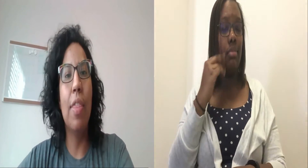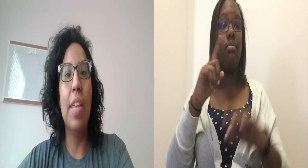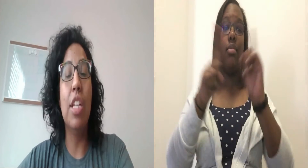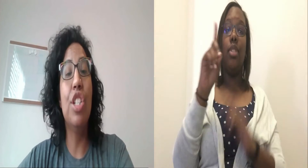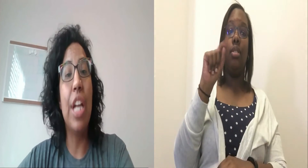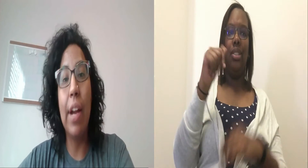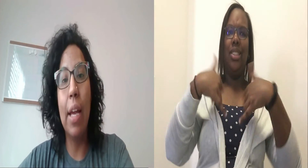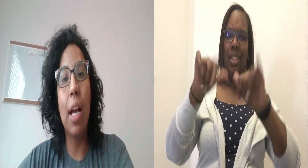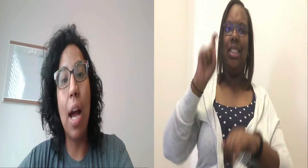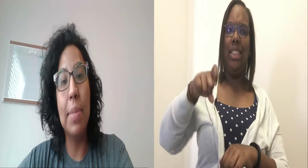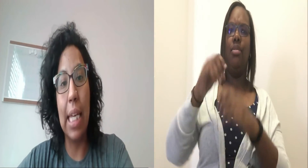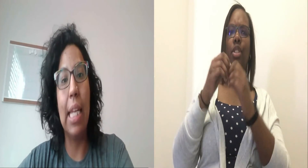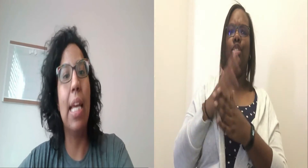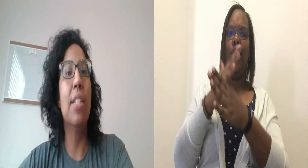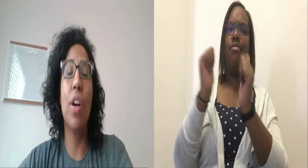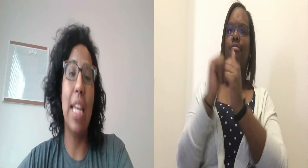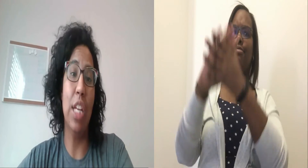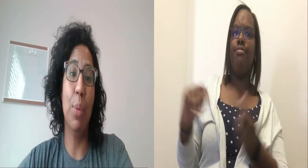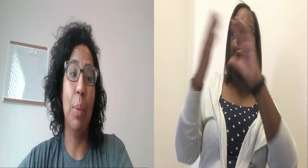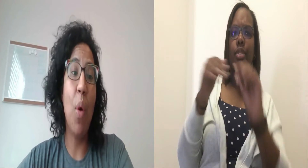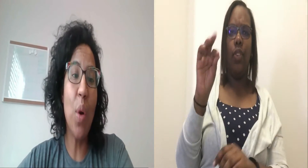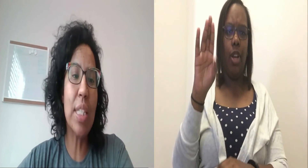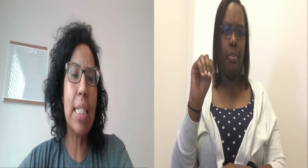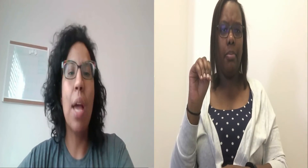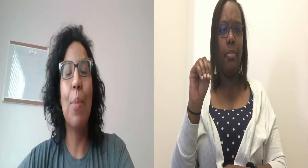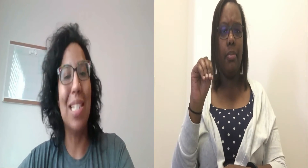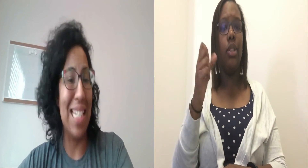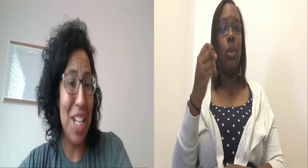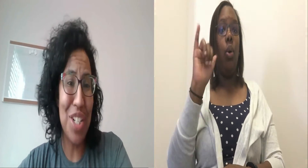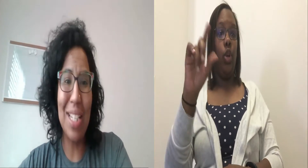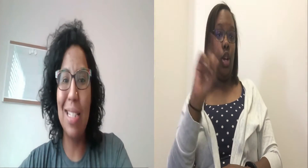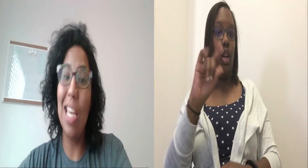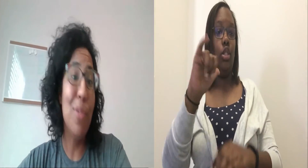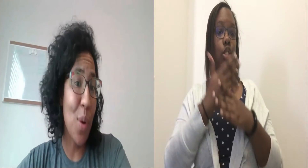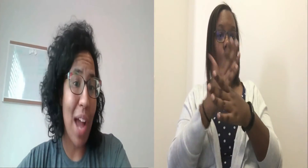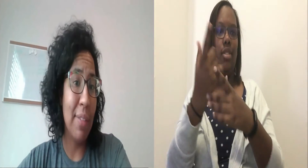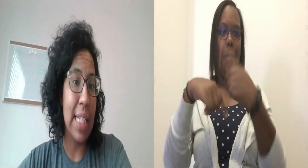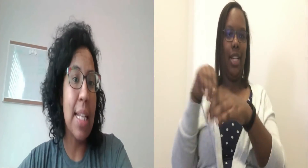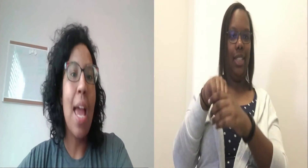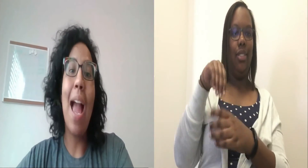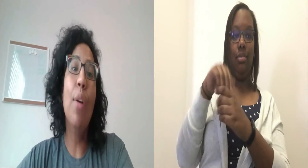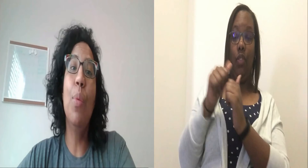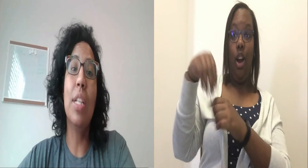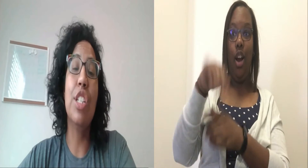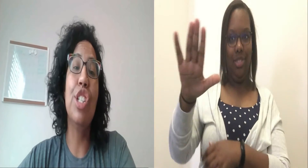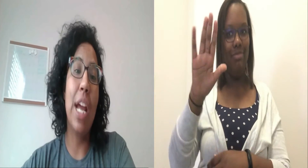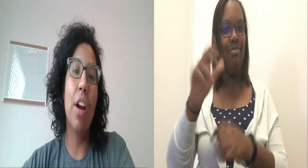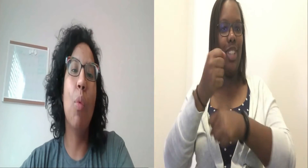the sharing comes in as far as annual reports presentations infographics how you want to share